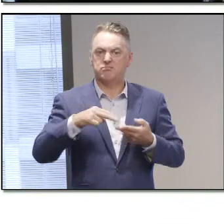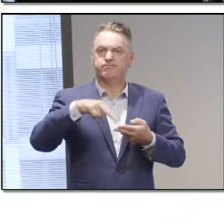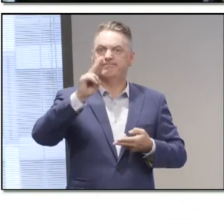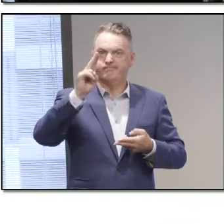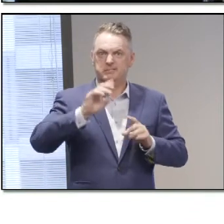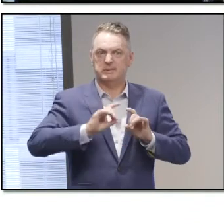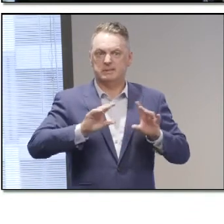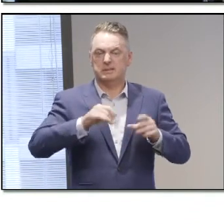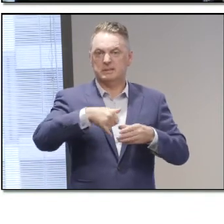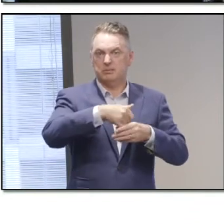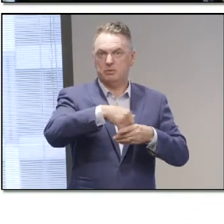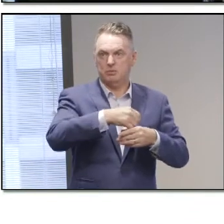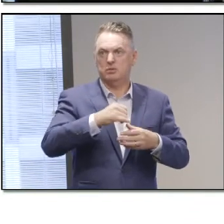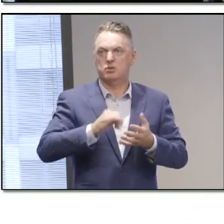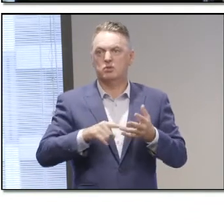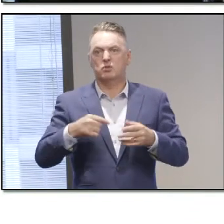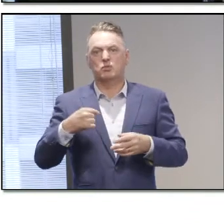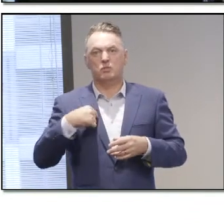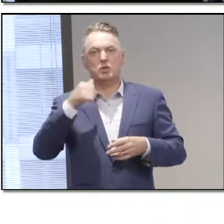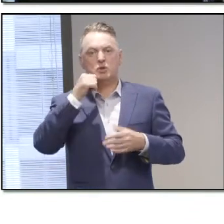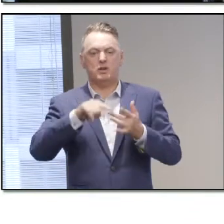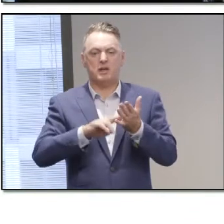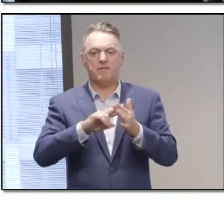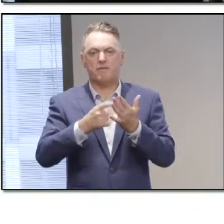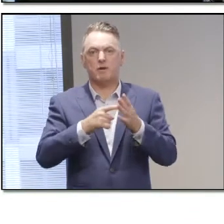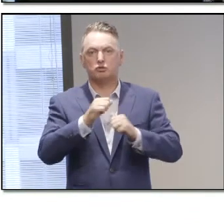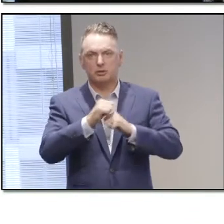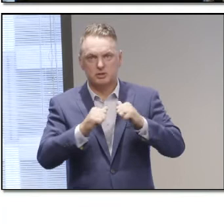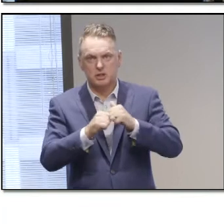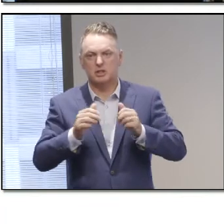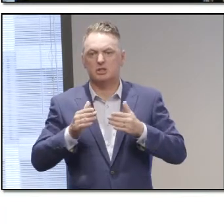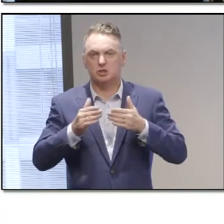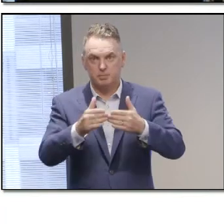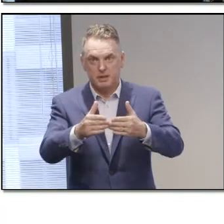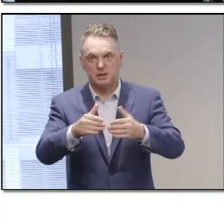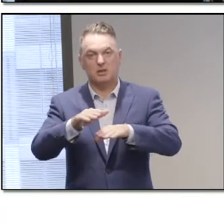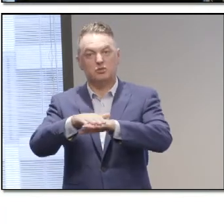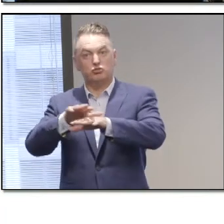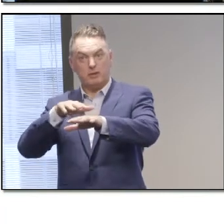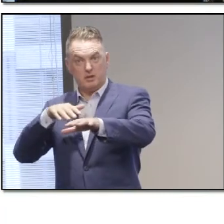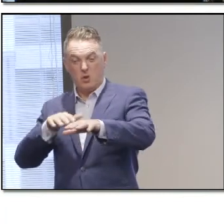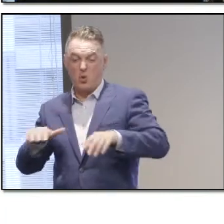and as I say the infrastructure routes traffic and shipping are all associated with a developing city